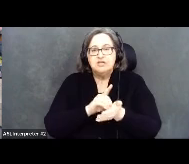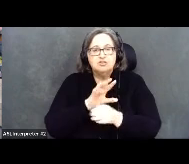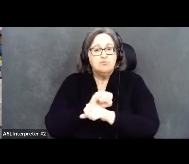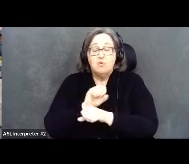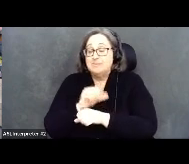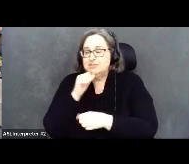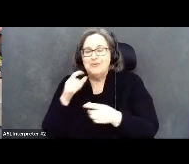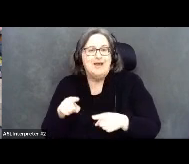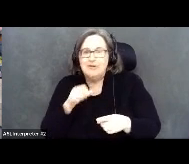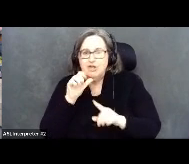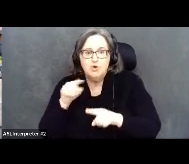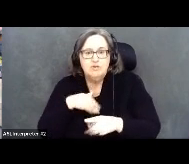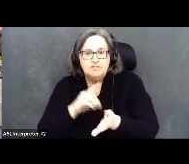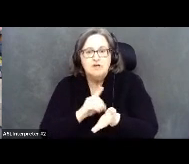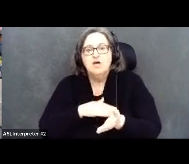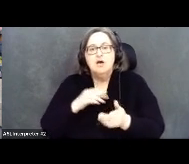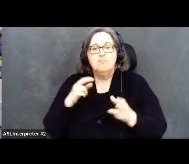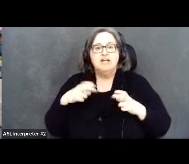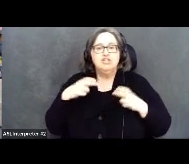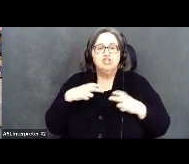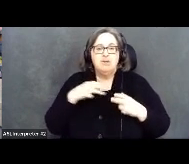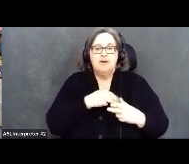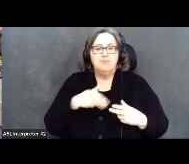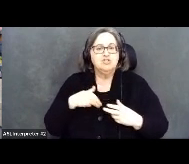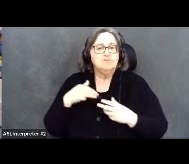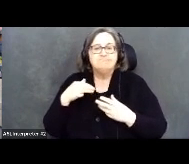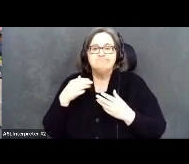Anything for me, my gym membership is gone. Everything for me is gone.